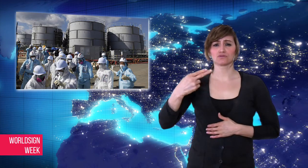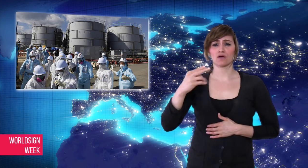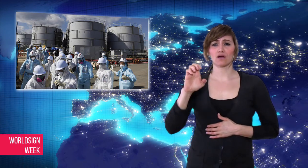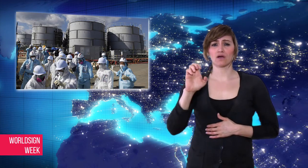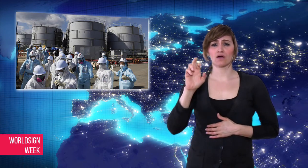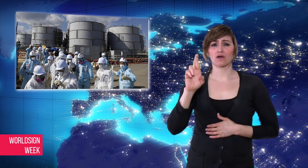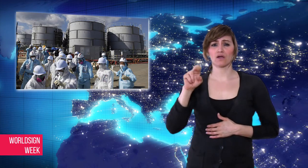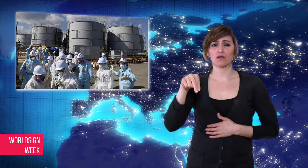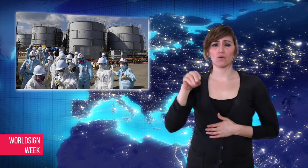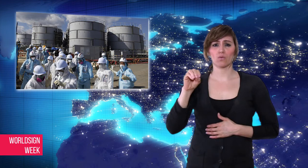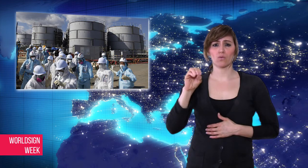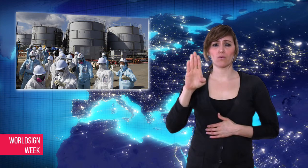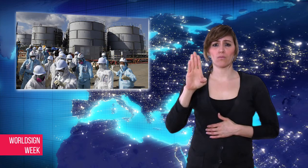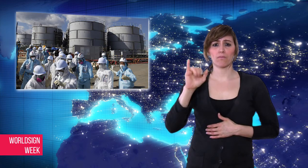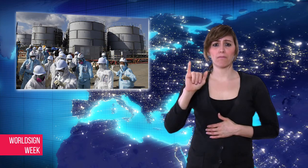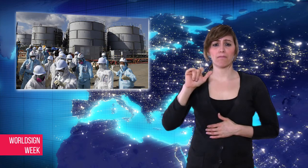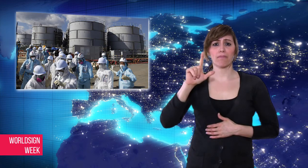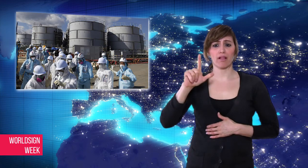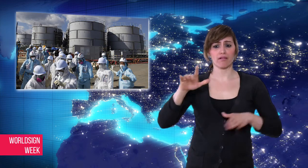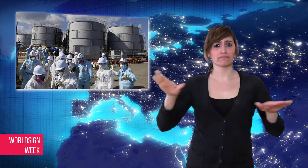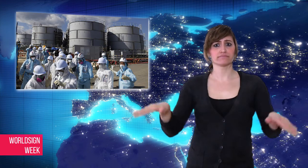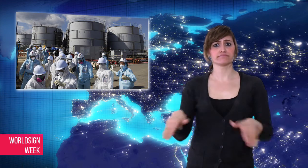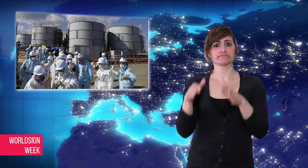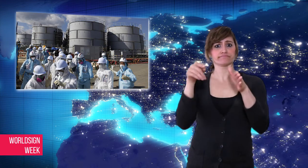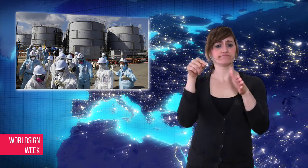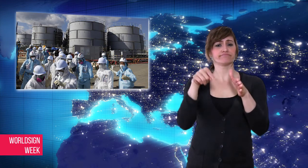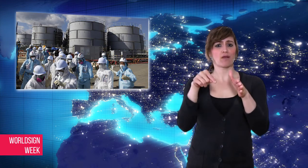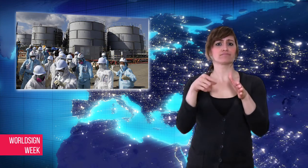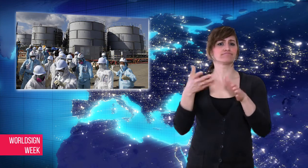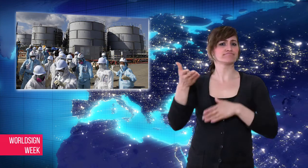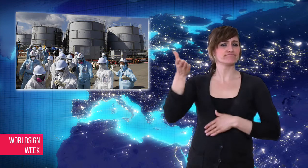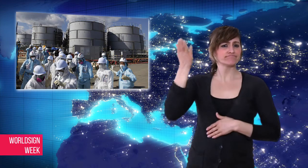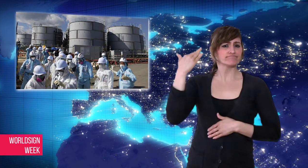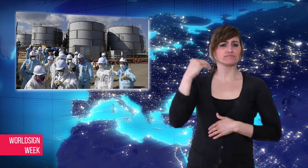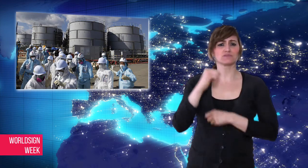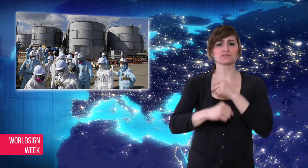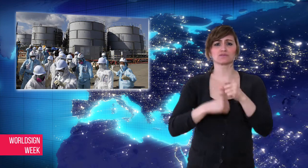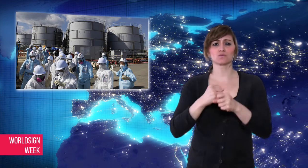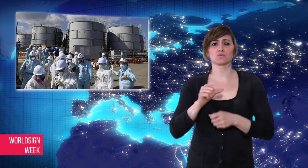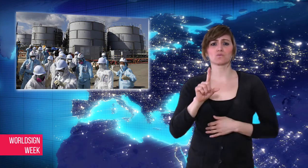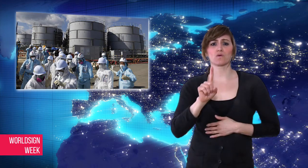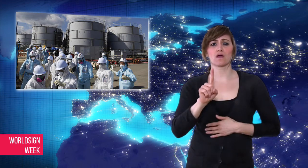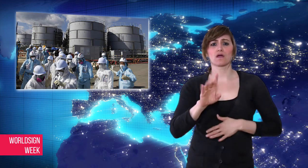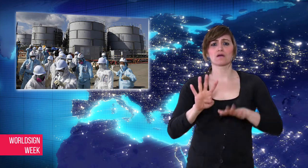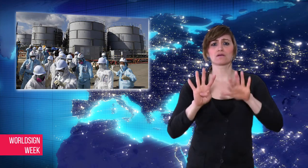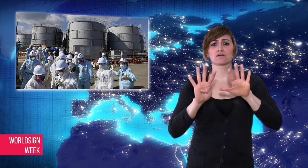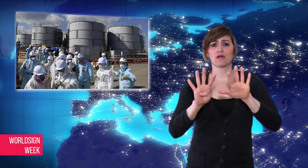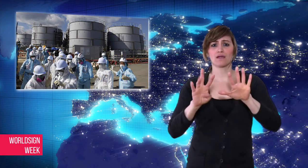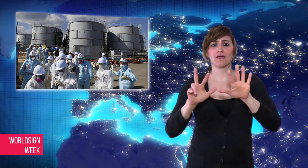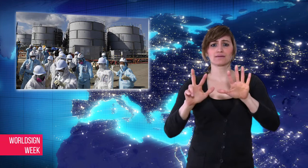Ukraine which had a major nuclear